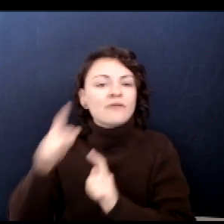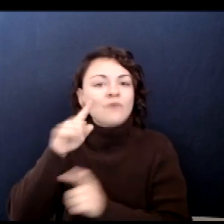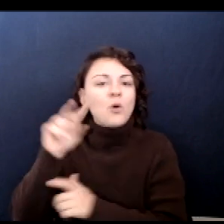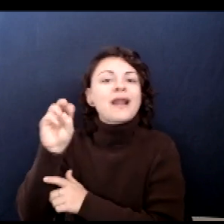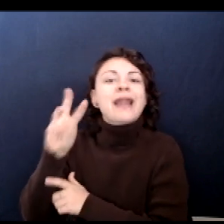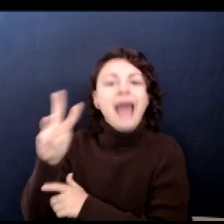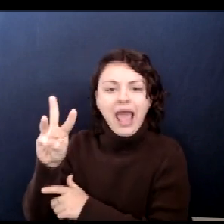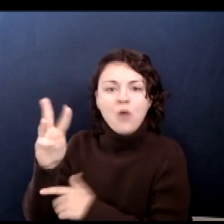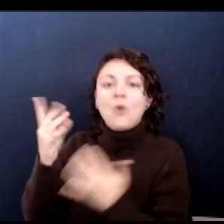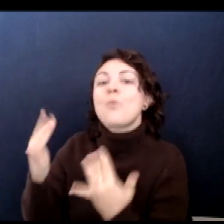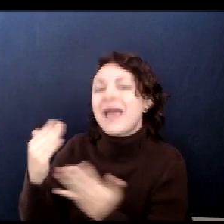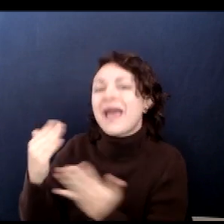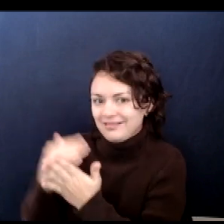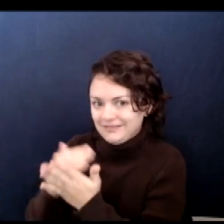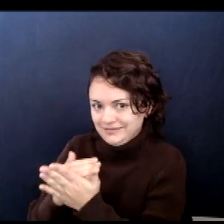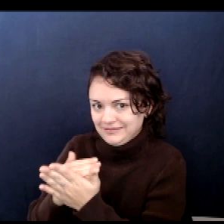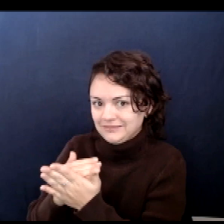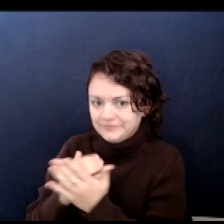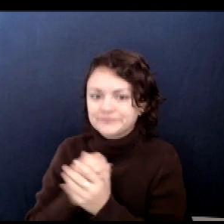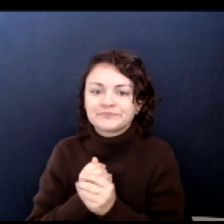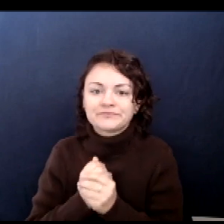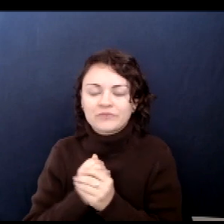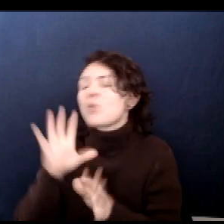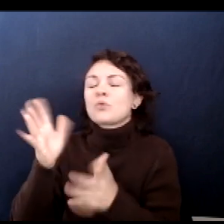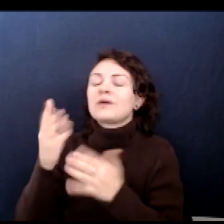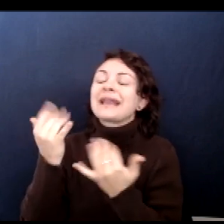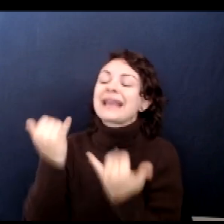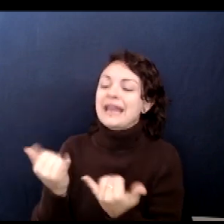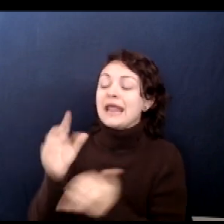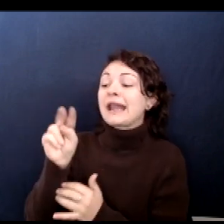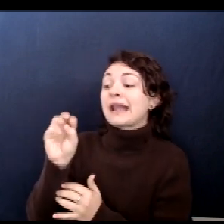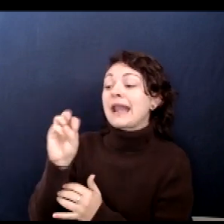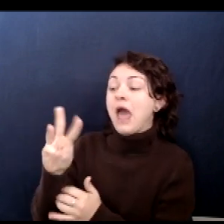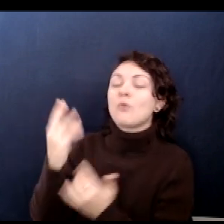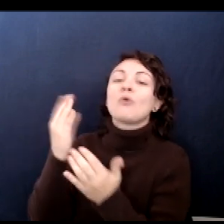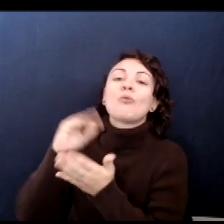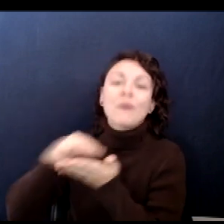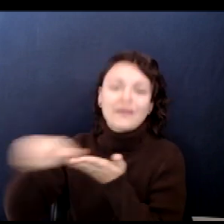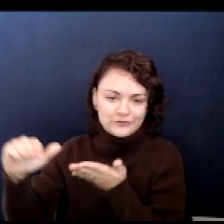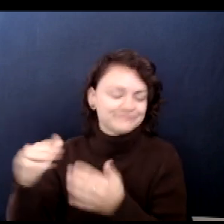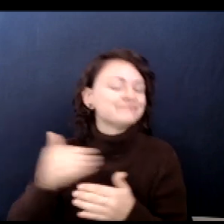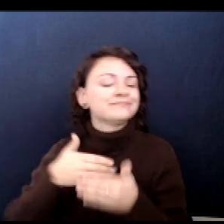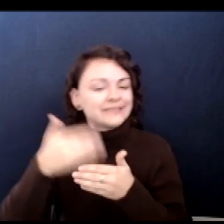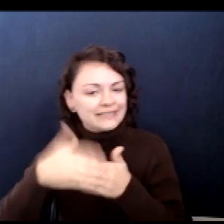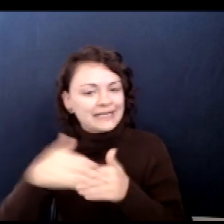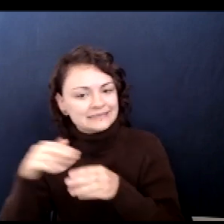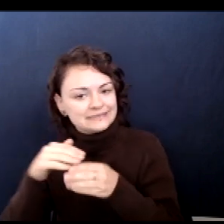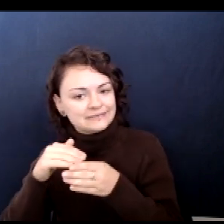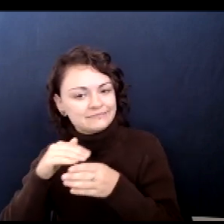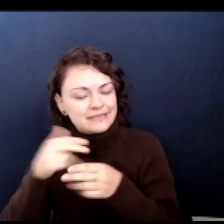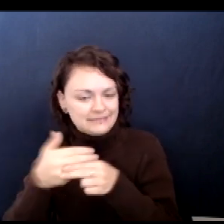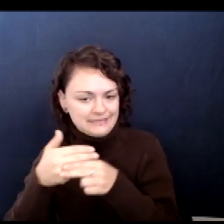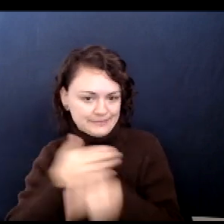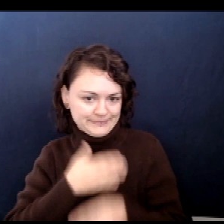Now waiver. Next slide, please. We wanted to look at what were